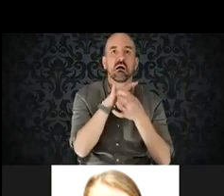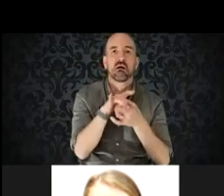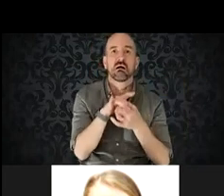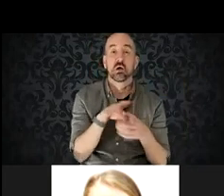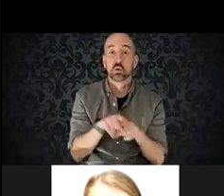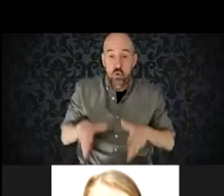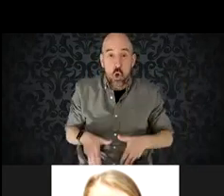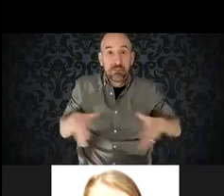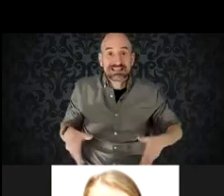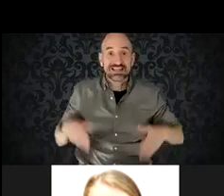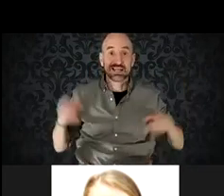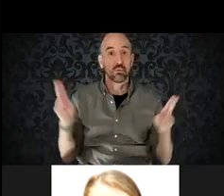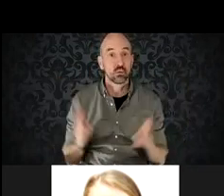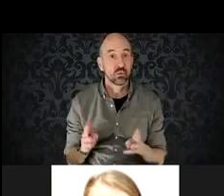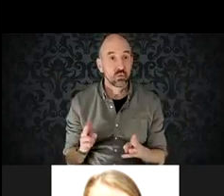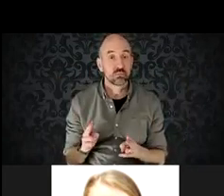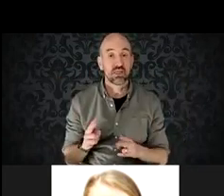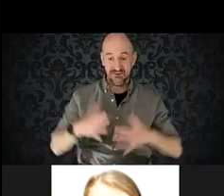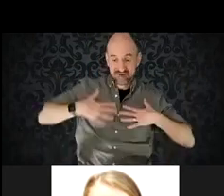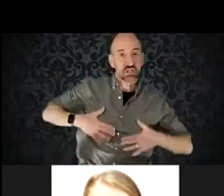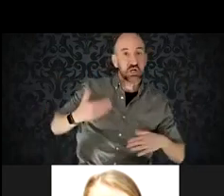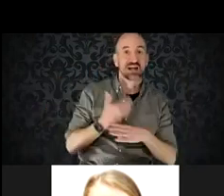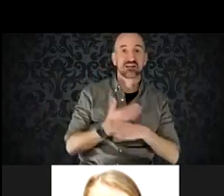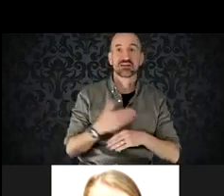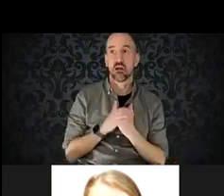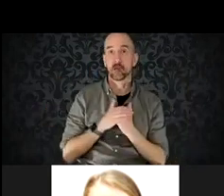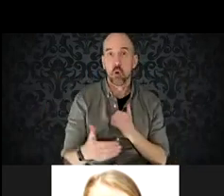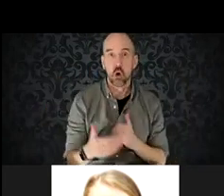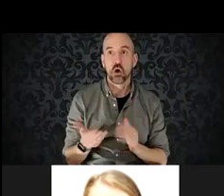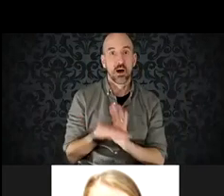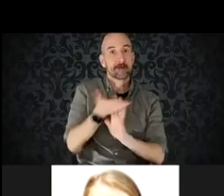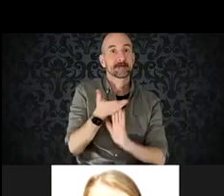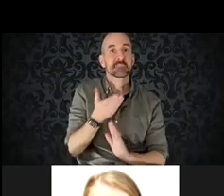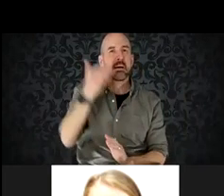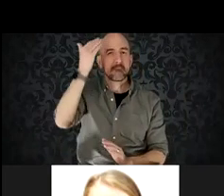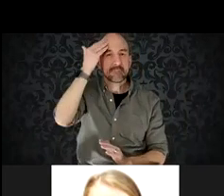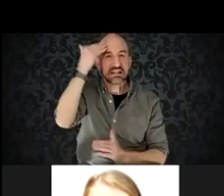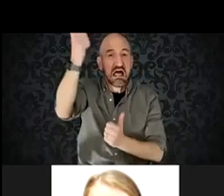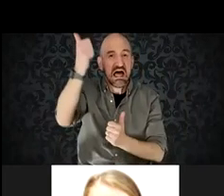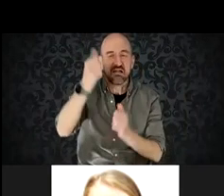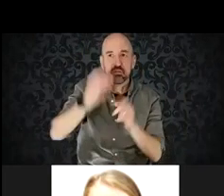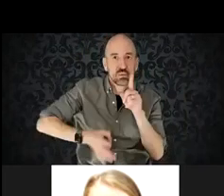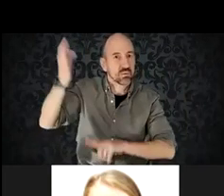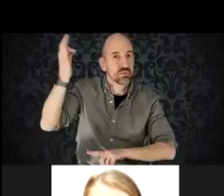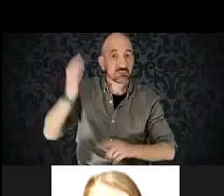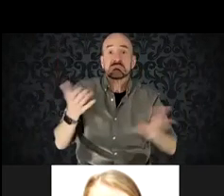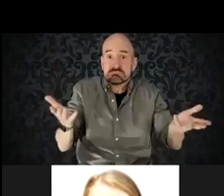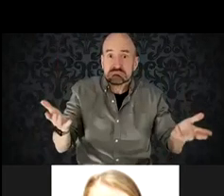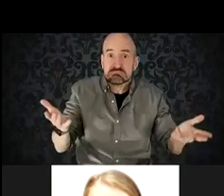problems, including heart disease, cancer, and musculoskeletal conditions. Gardening, green spaces and being outdoors also